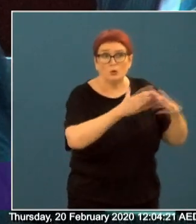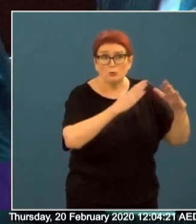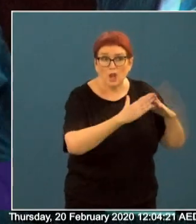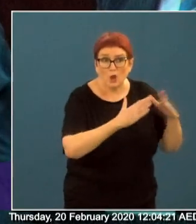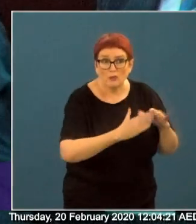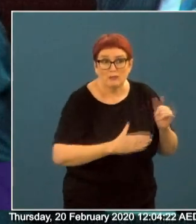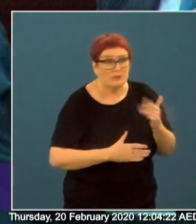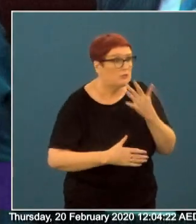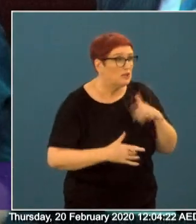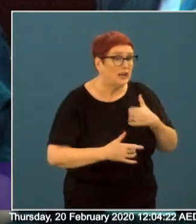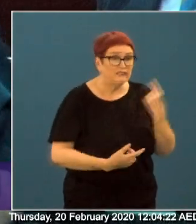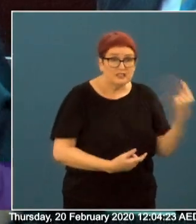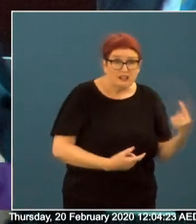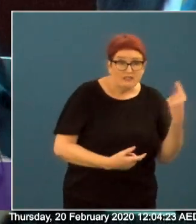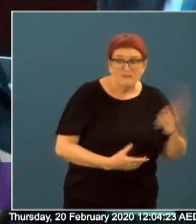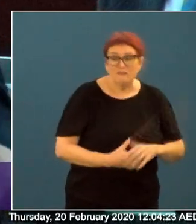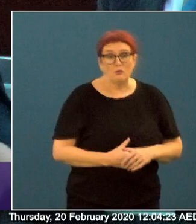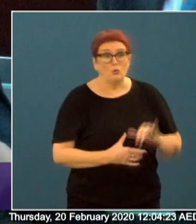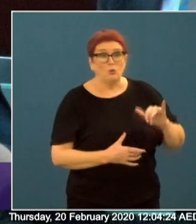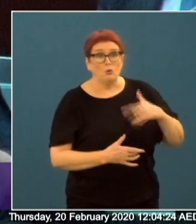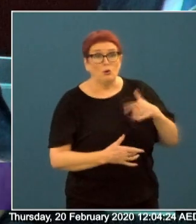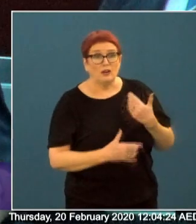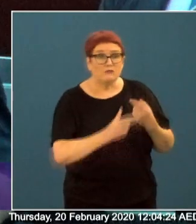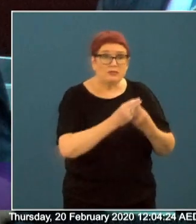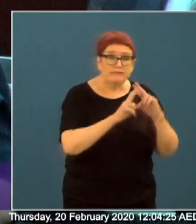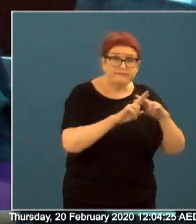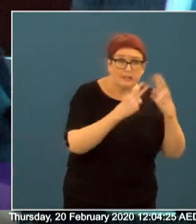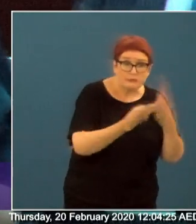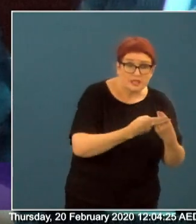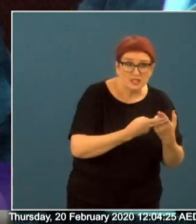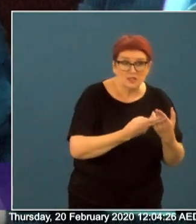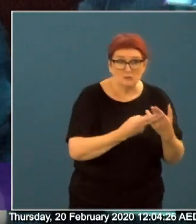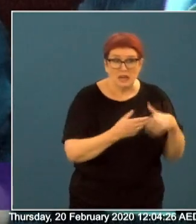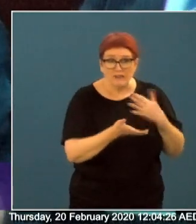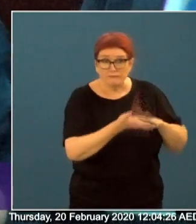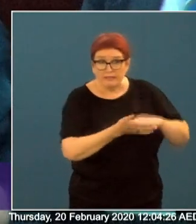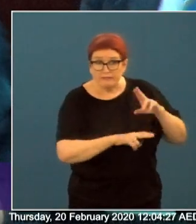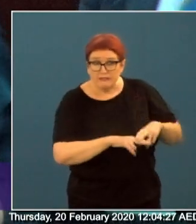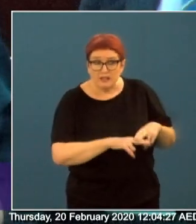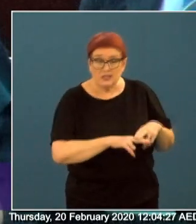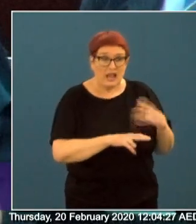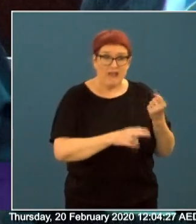might live with their parents, might live independently? Do you know if there's any research to make a comparison